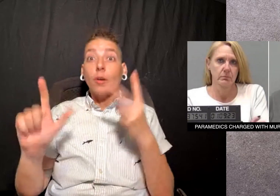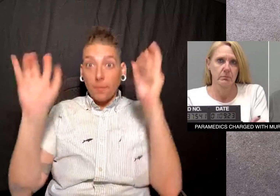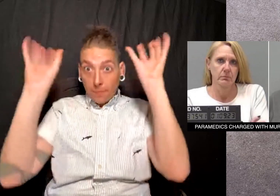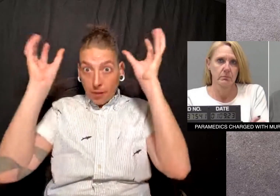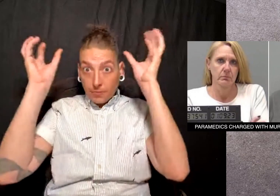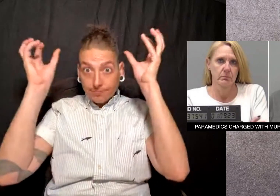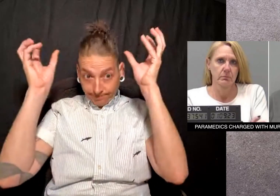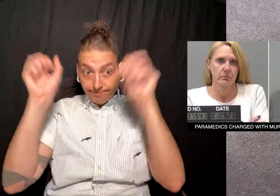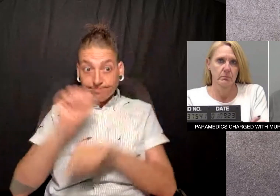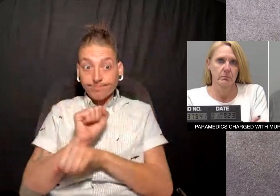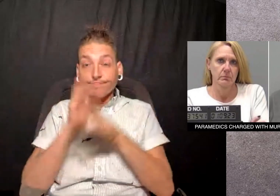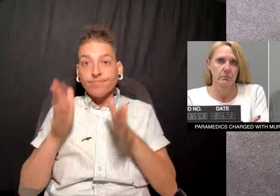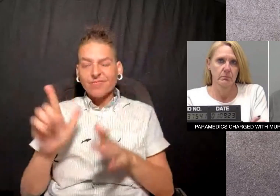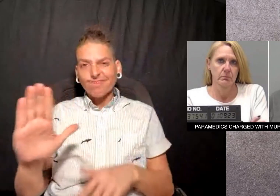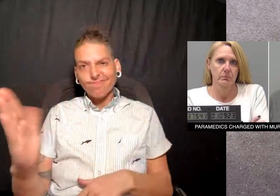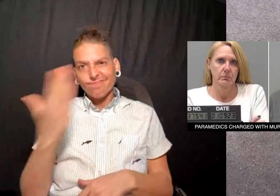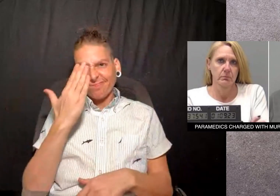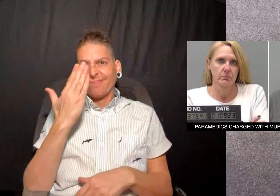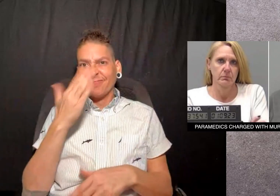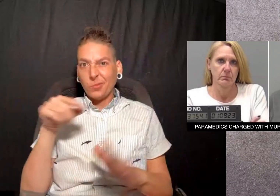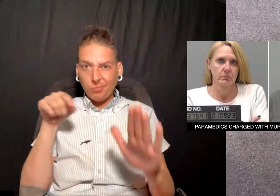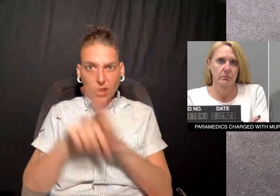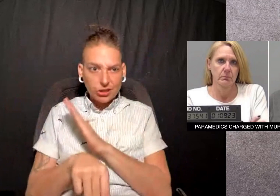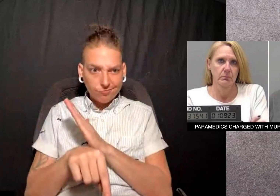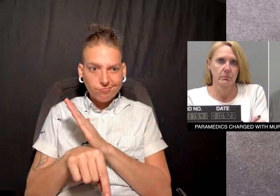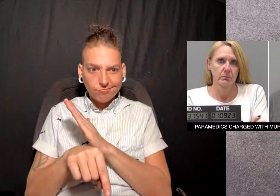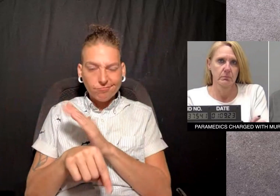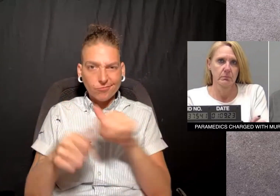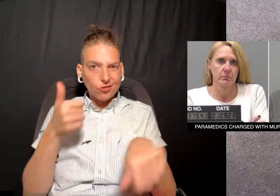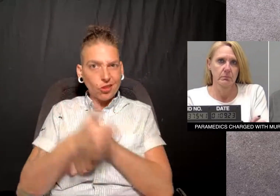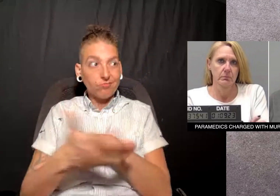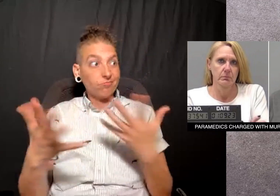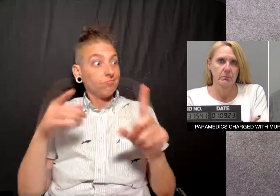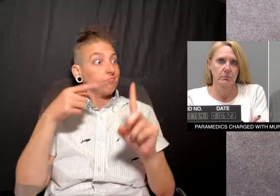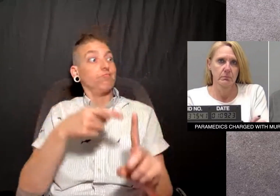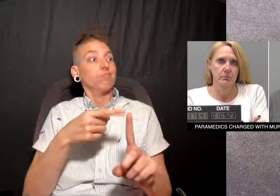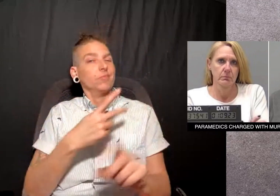two Illinois paramedics are facing murder charges over the death of a patient